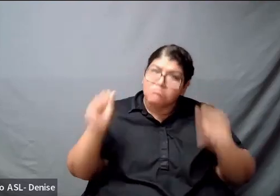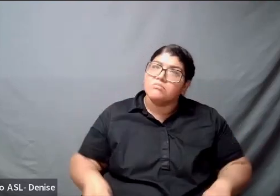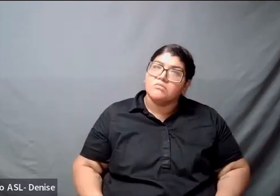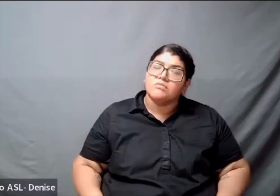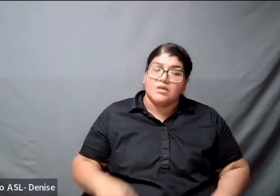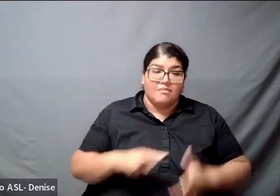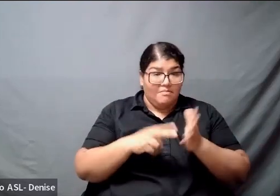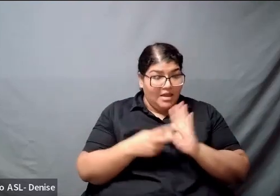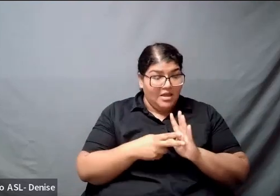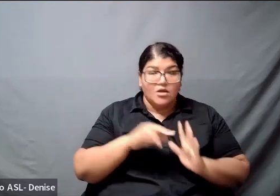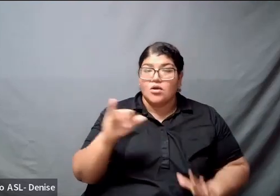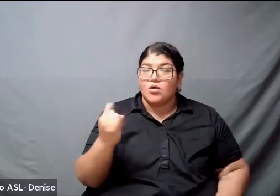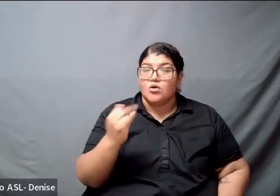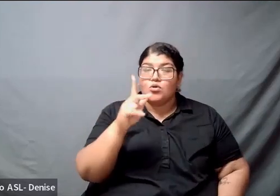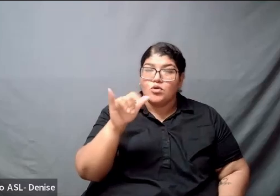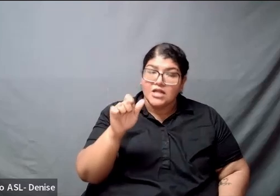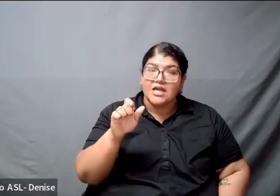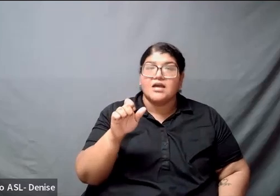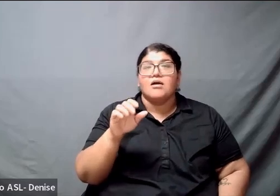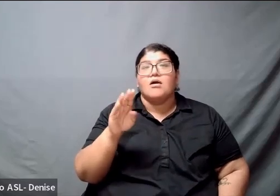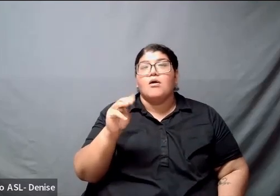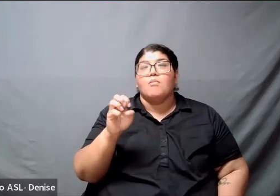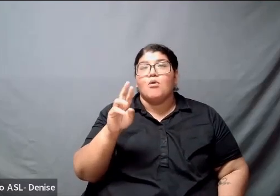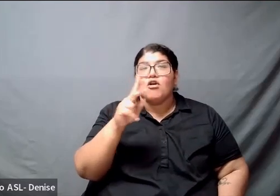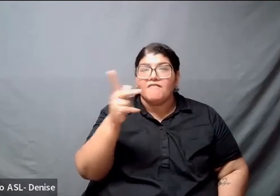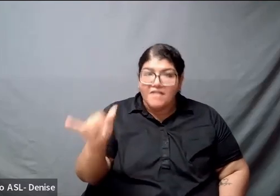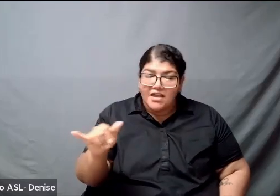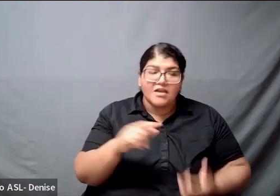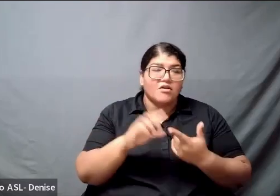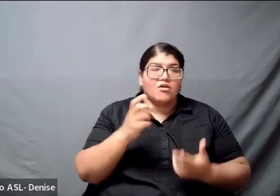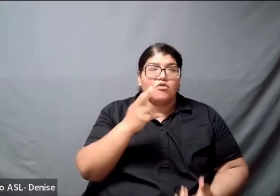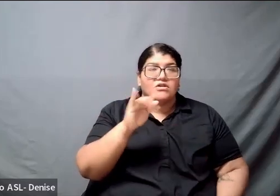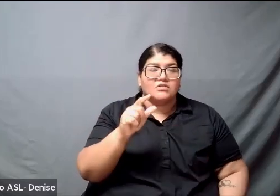with Julie Murphy, with Crystal Malindo, with Starfish,